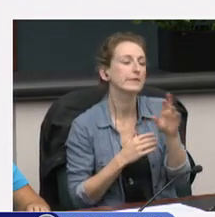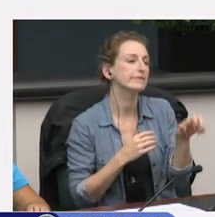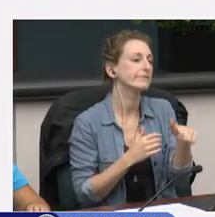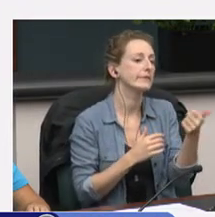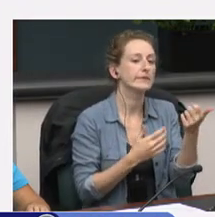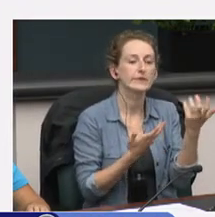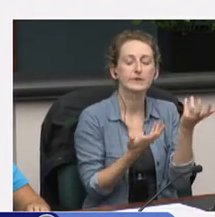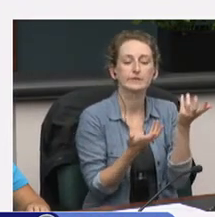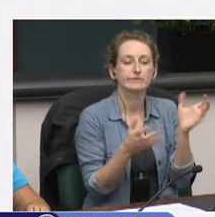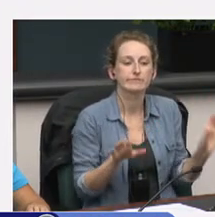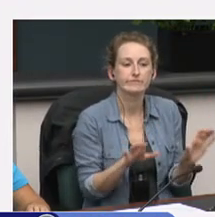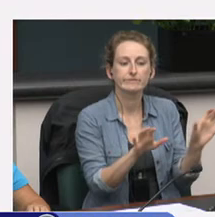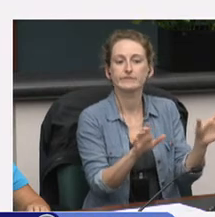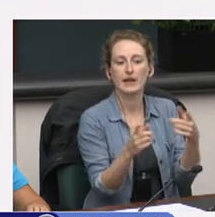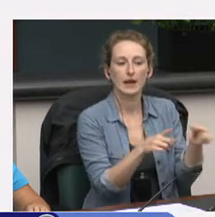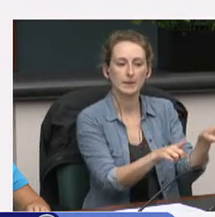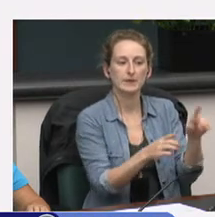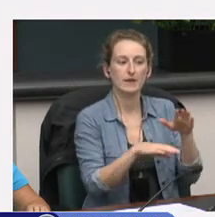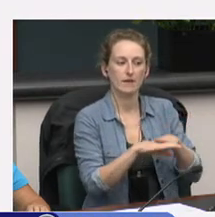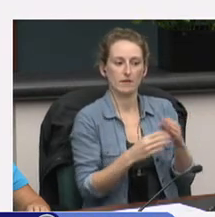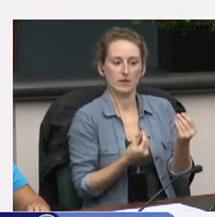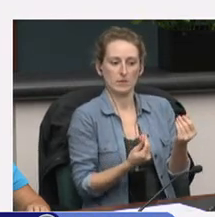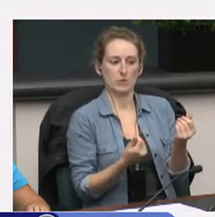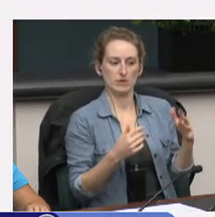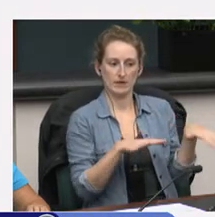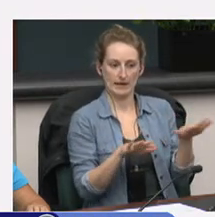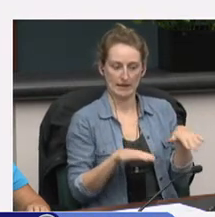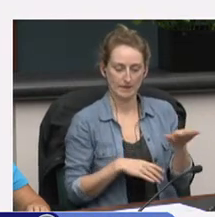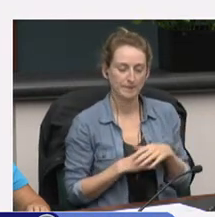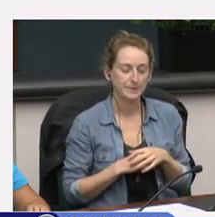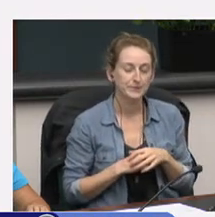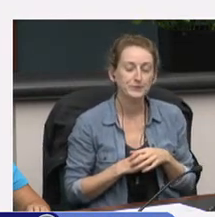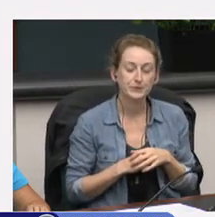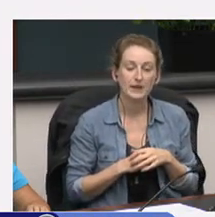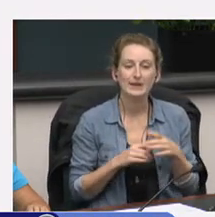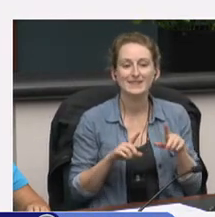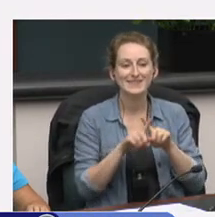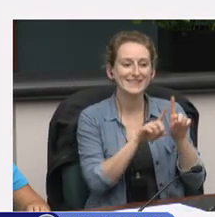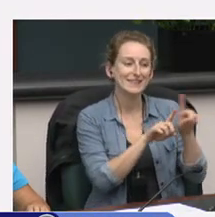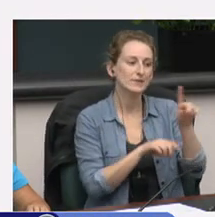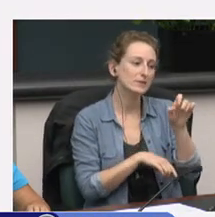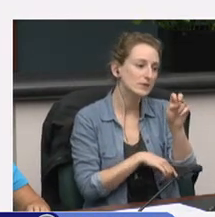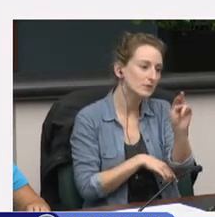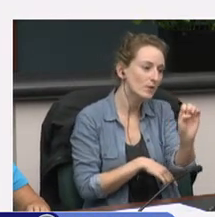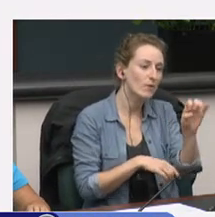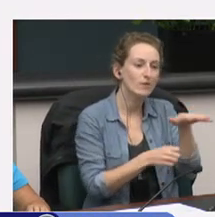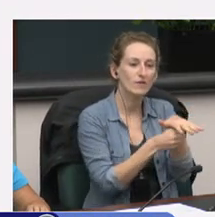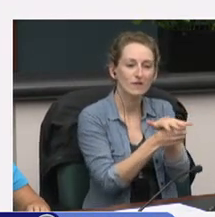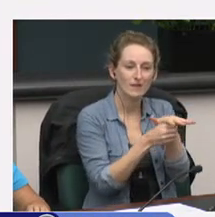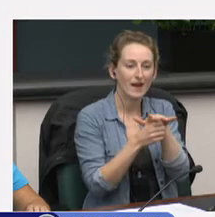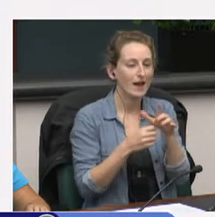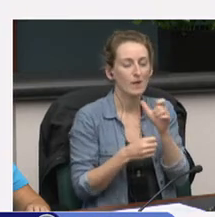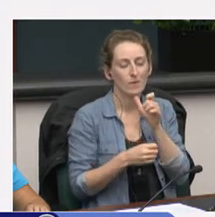throughout the community some of its based on different zoning districts I'm not going to talk about all these I just wanted to highlight that these are the